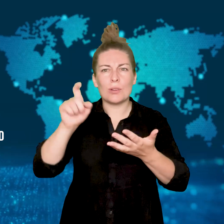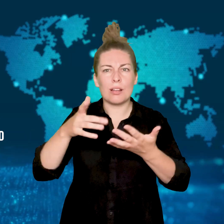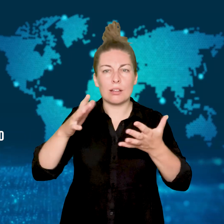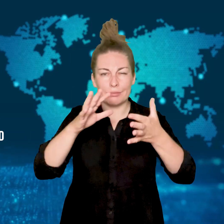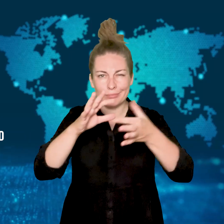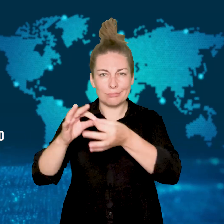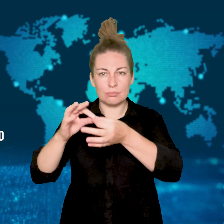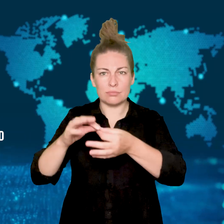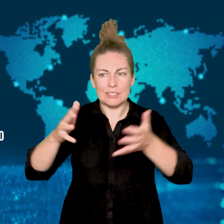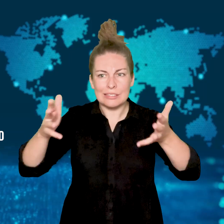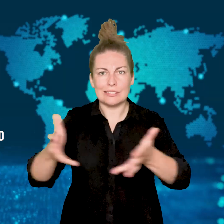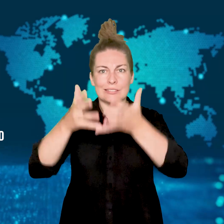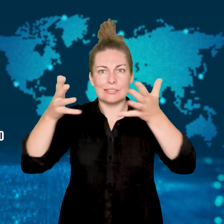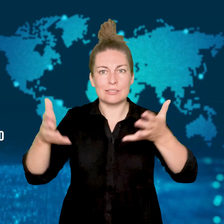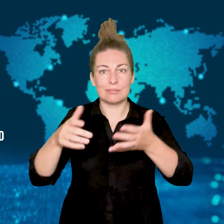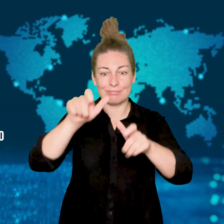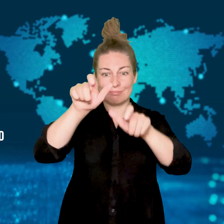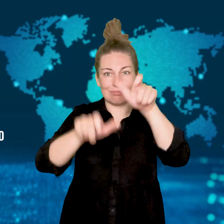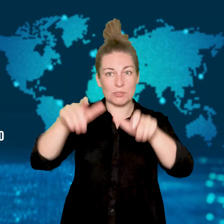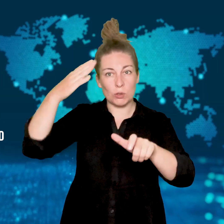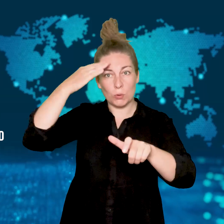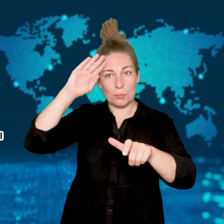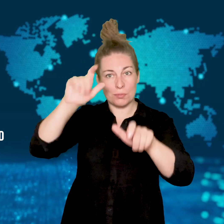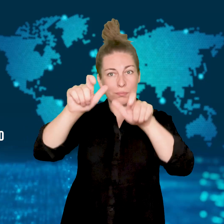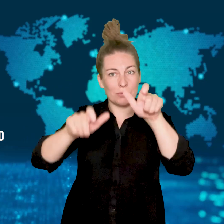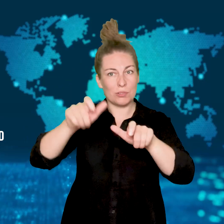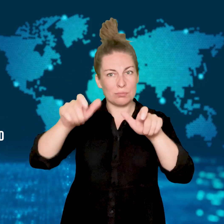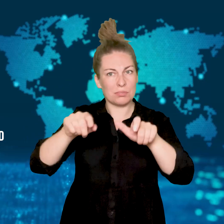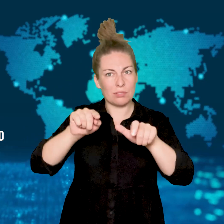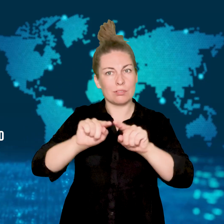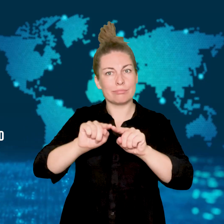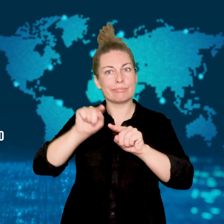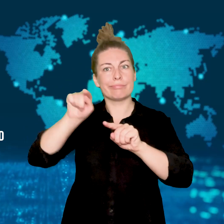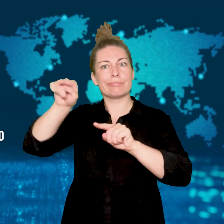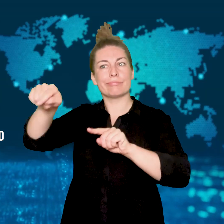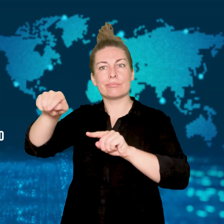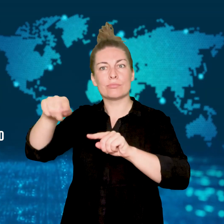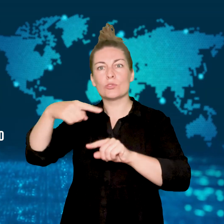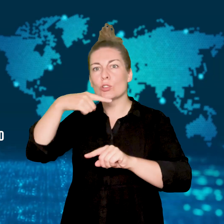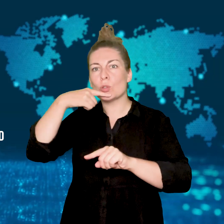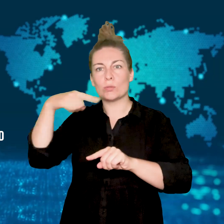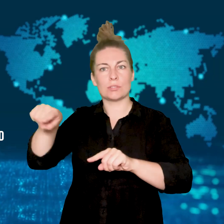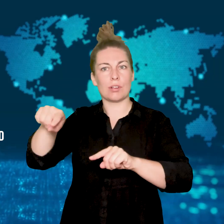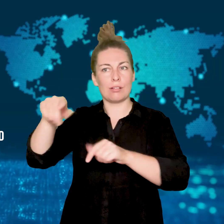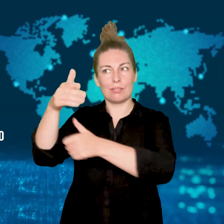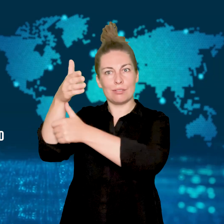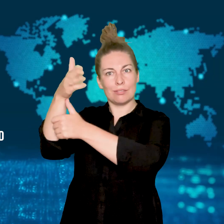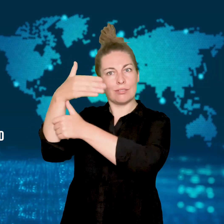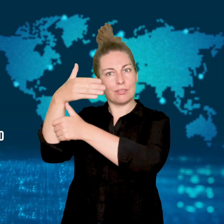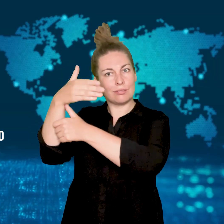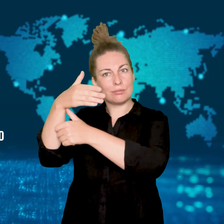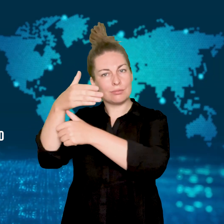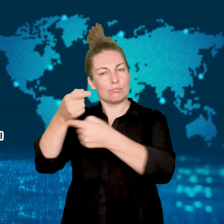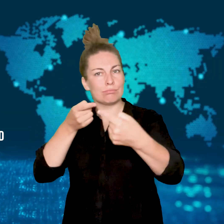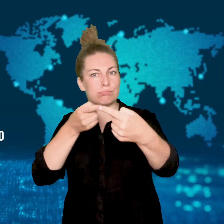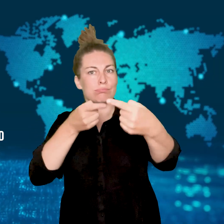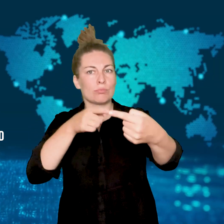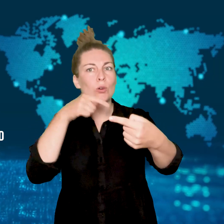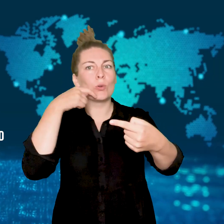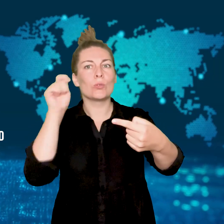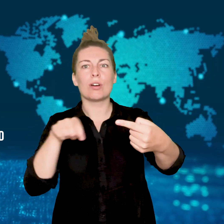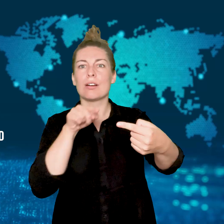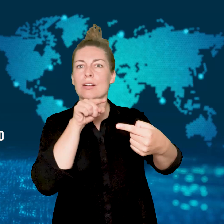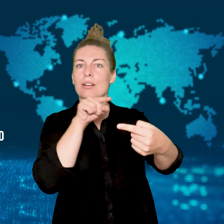was recruiting Cubans to fight for Russia in Ukraine.